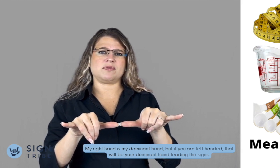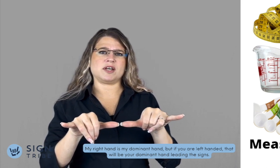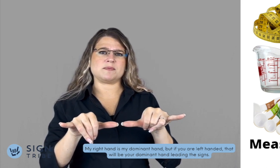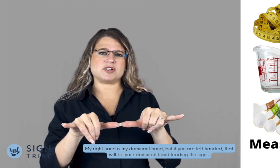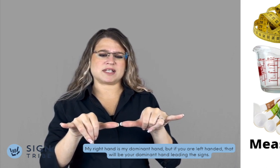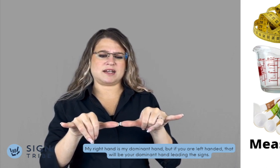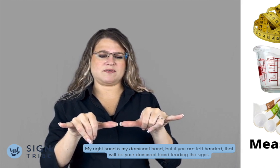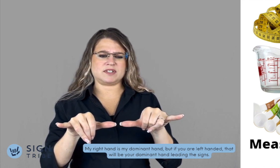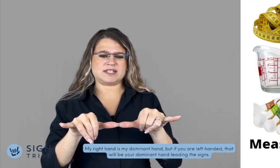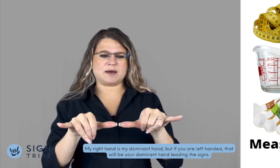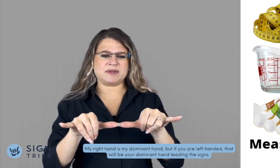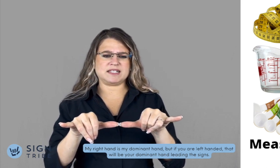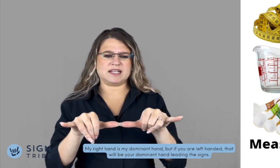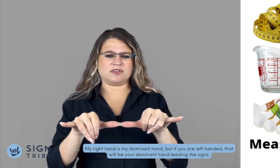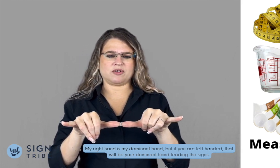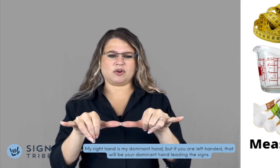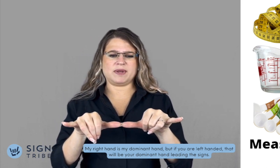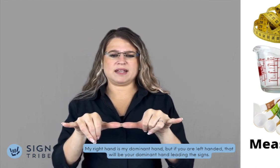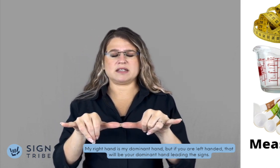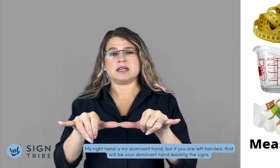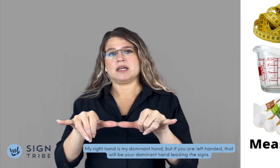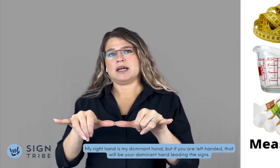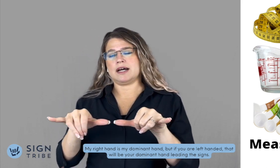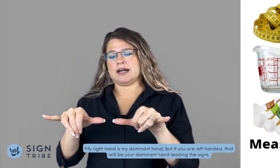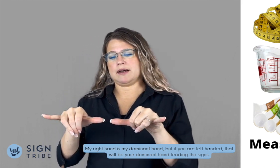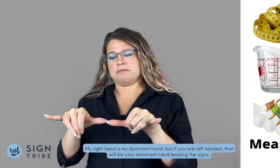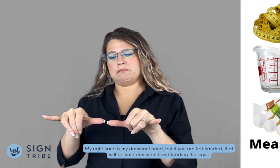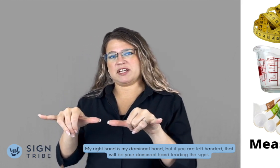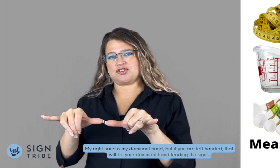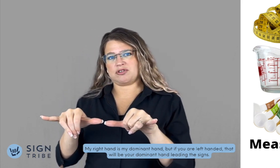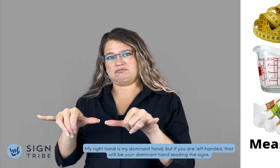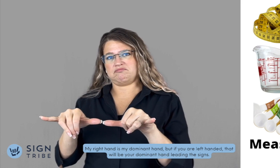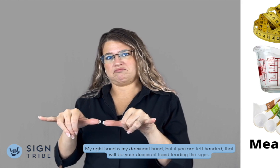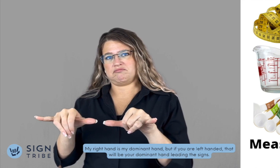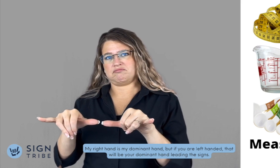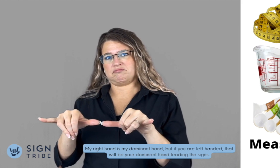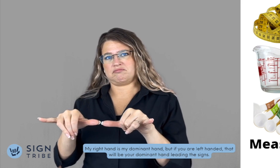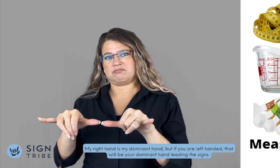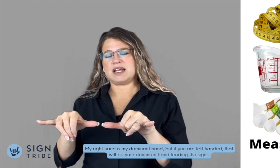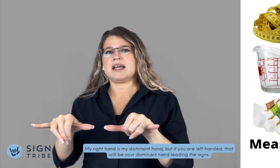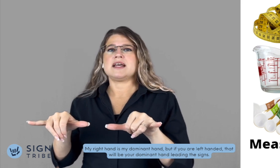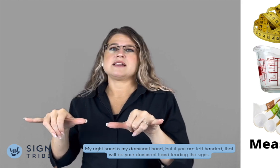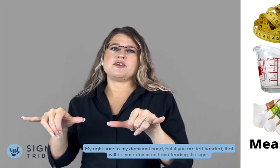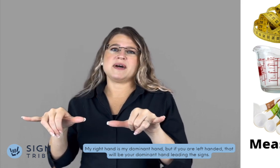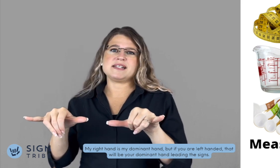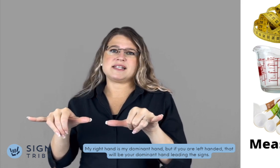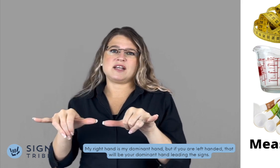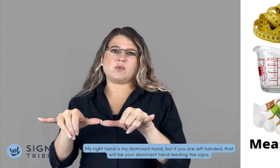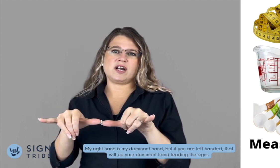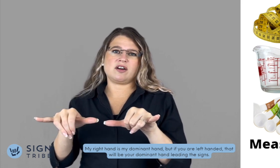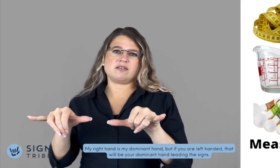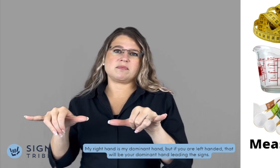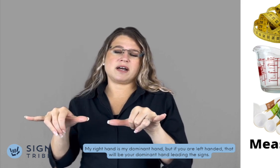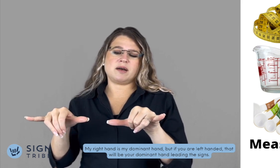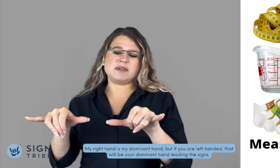thumbs just kind of tapping together a little bit, um, measure. You might see it where, uh,